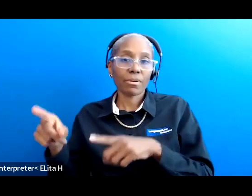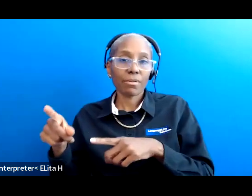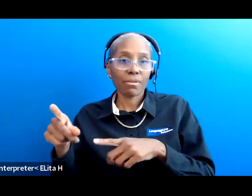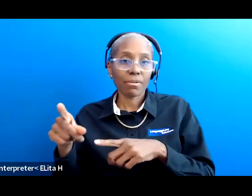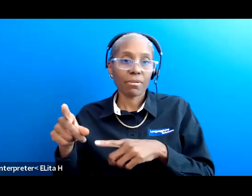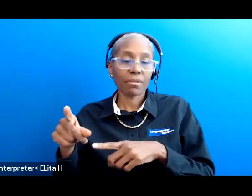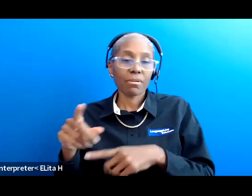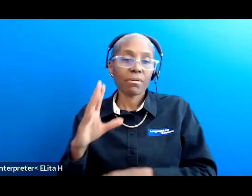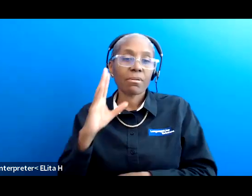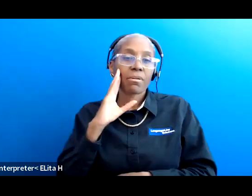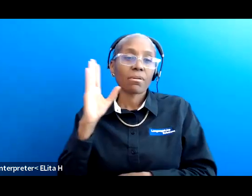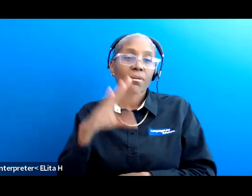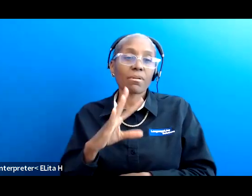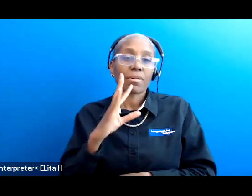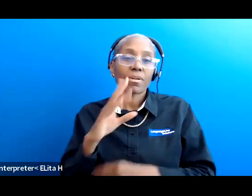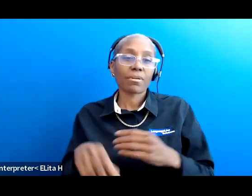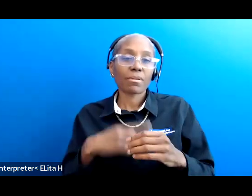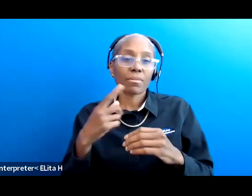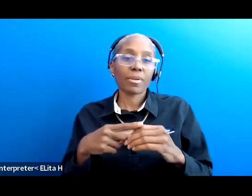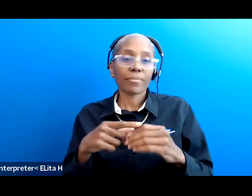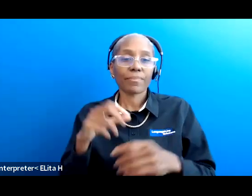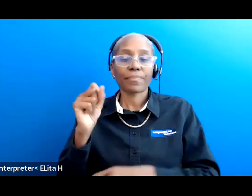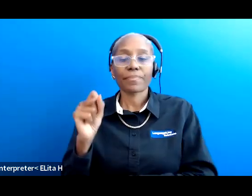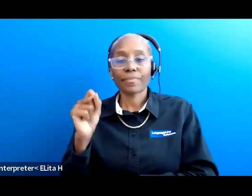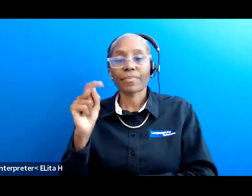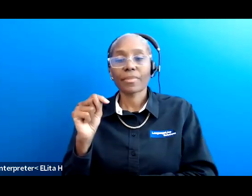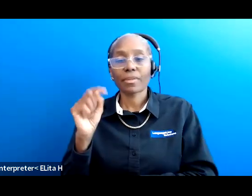I know that we had talked about stem cells and those